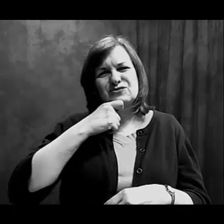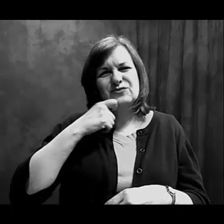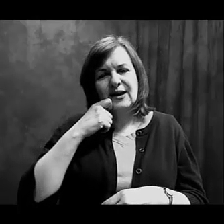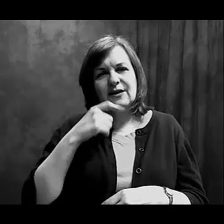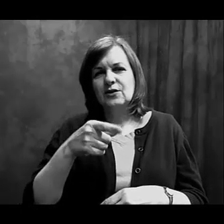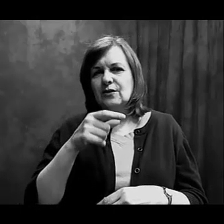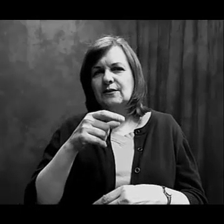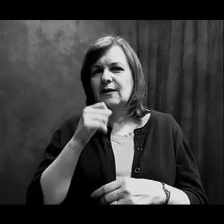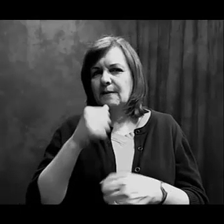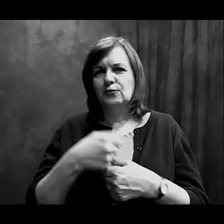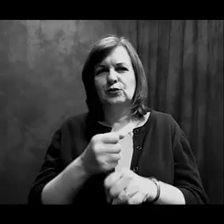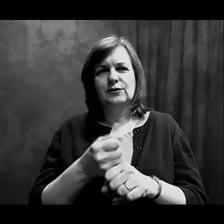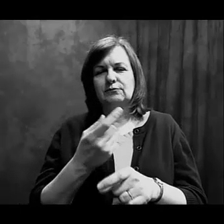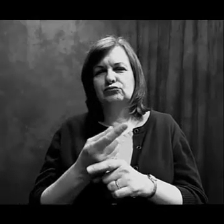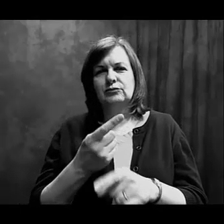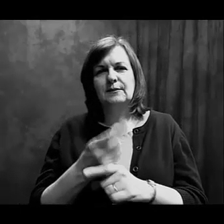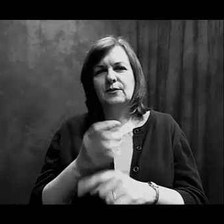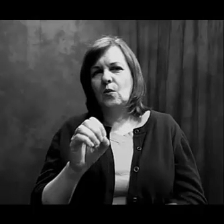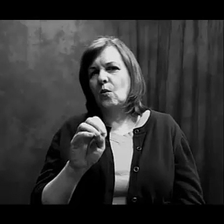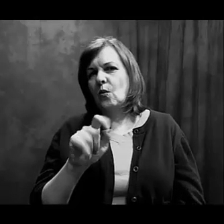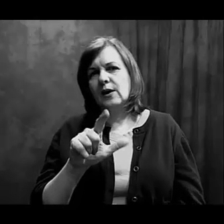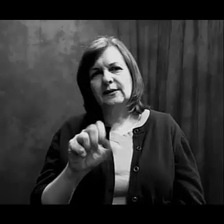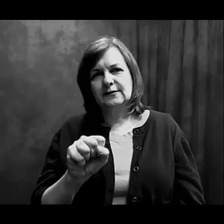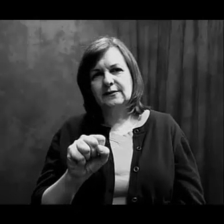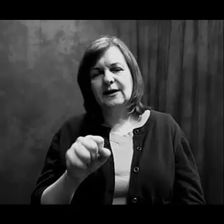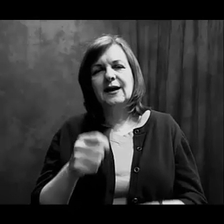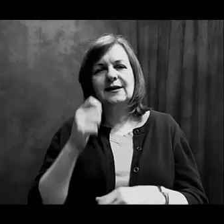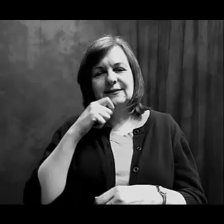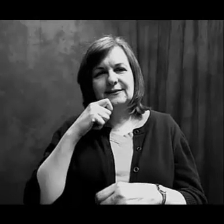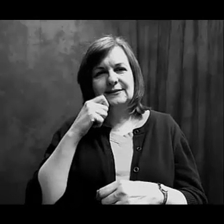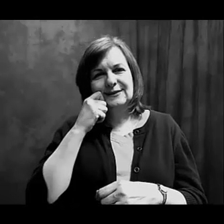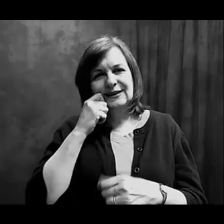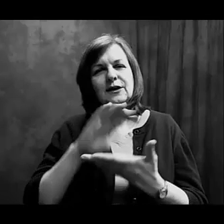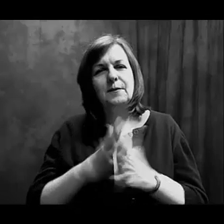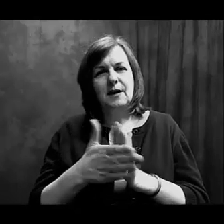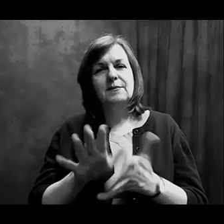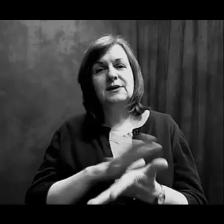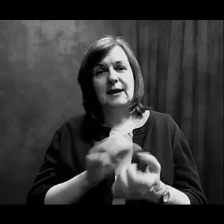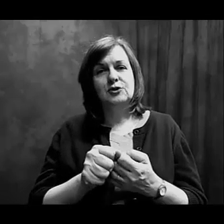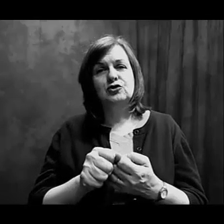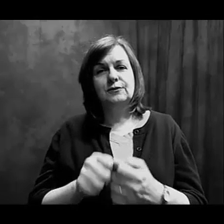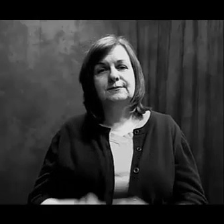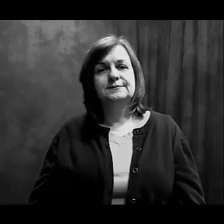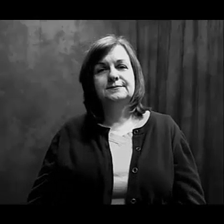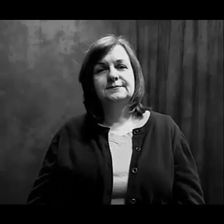not being produced properly and our skin can get damaged from that